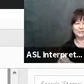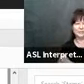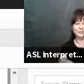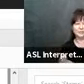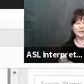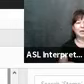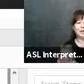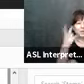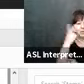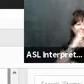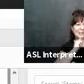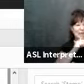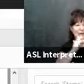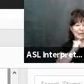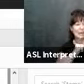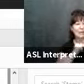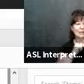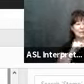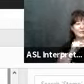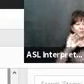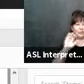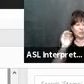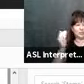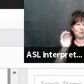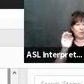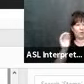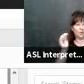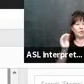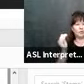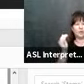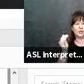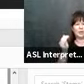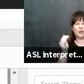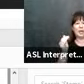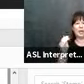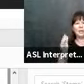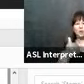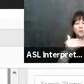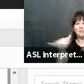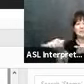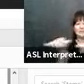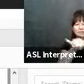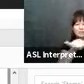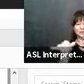to Monterey County, as you can see, with a very similar distribution. Again, because our essential workforce is